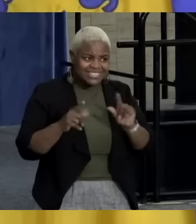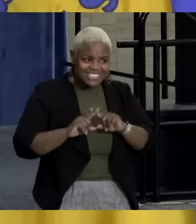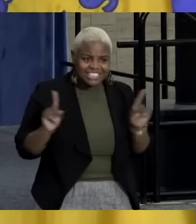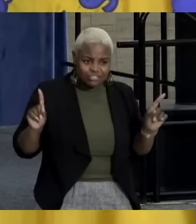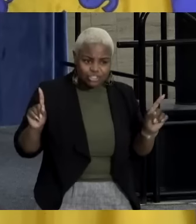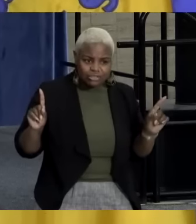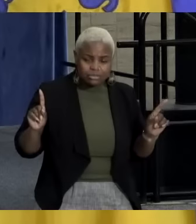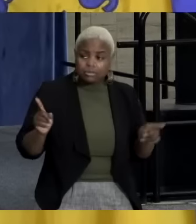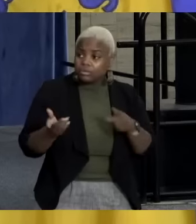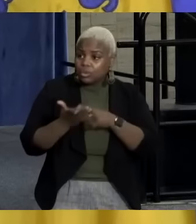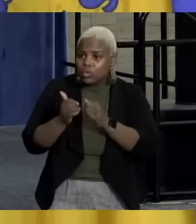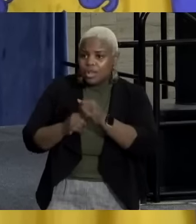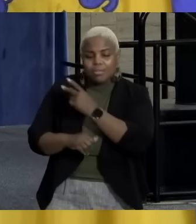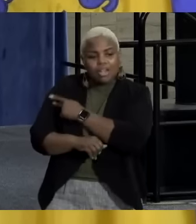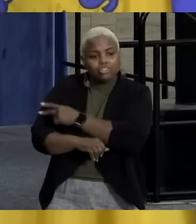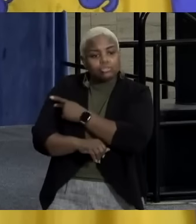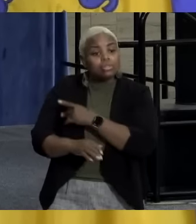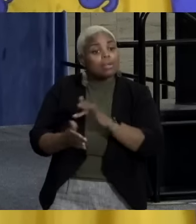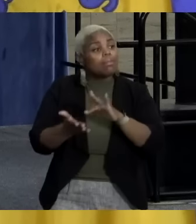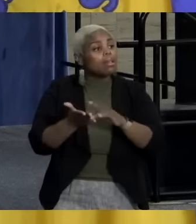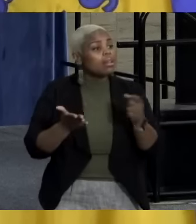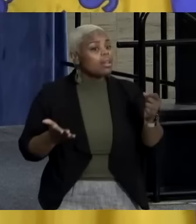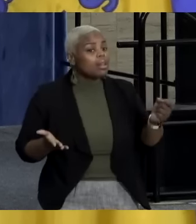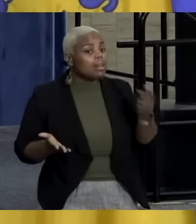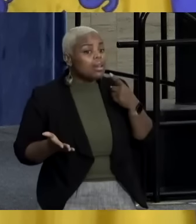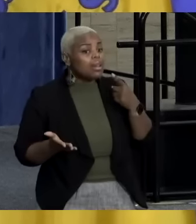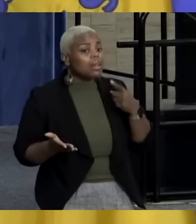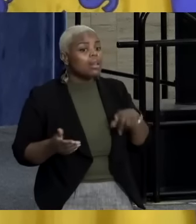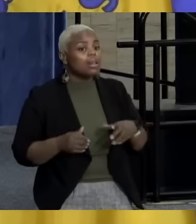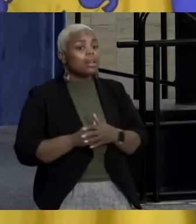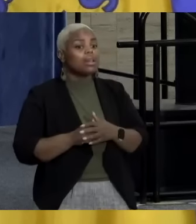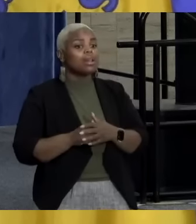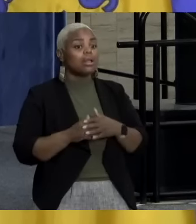Pills that are swallowed and metabolized through the liver carry different risks